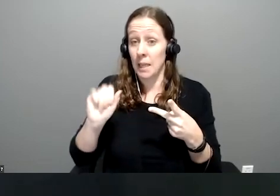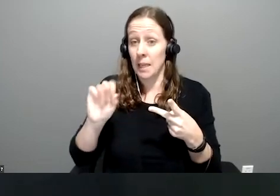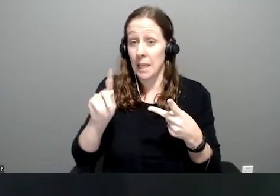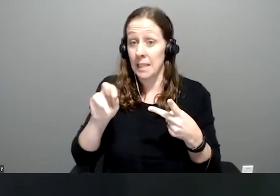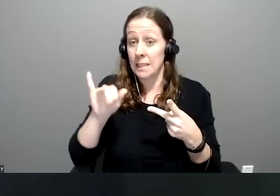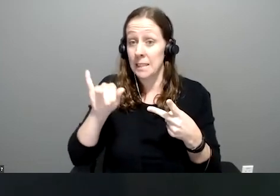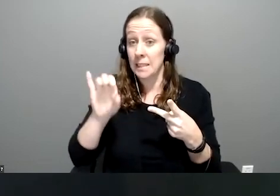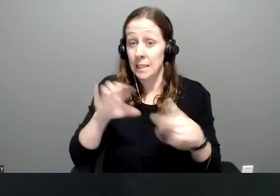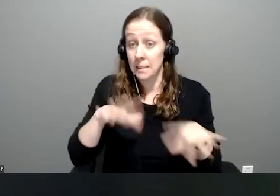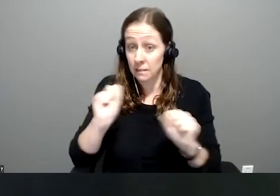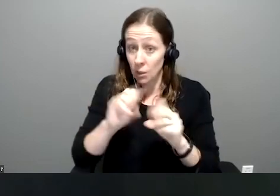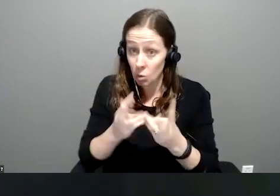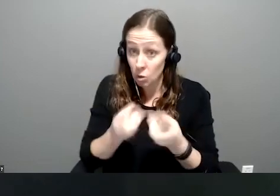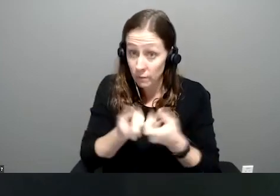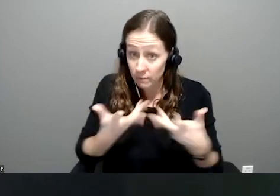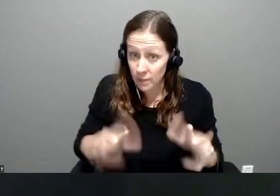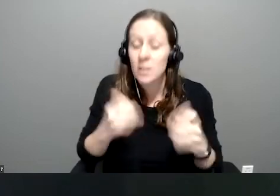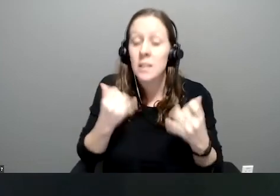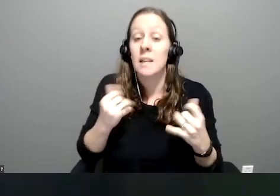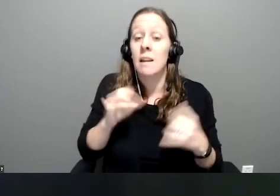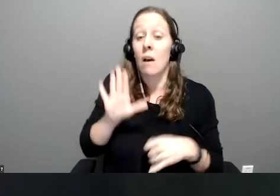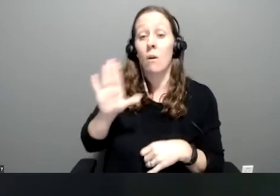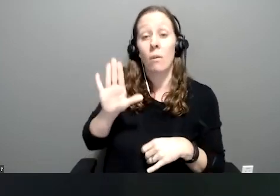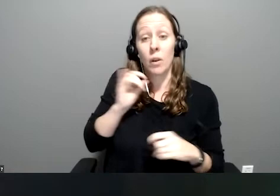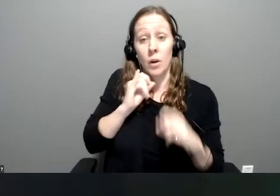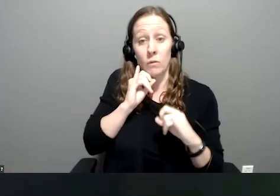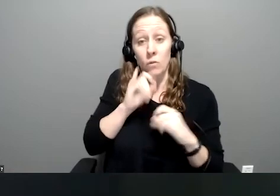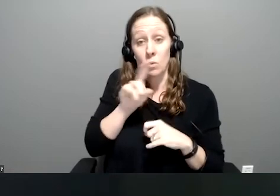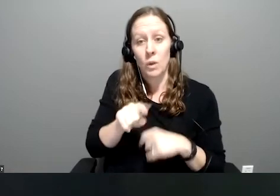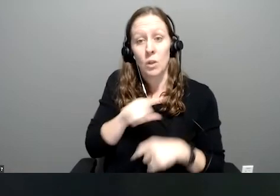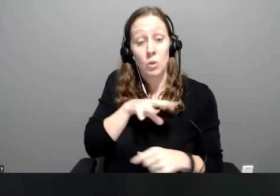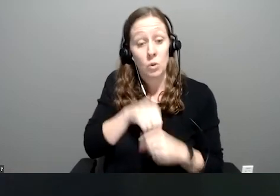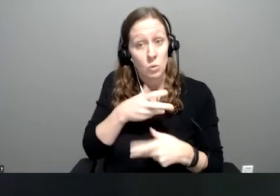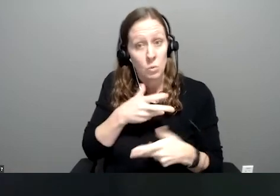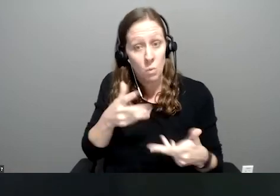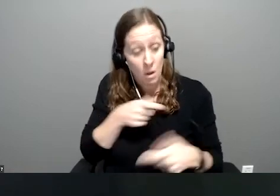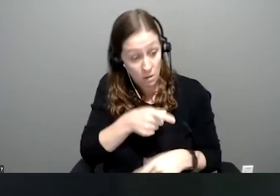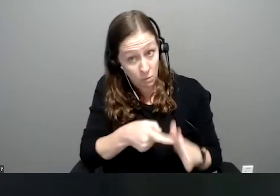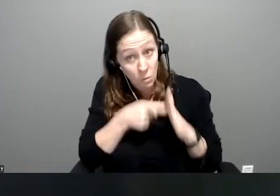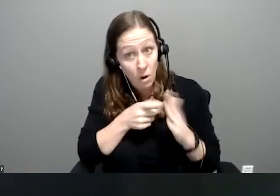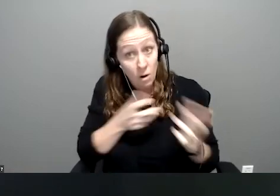the question, do you require accommodations? One of the challenges we faced was that employers were